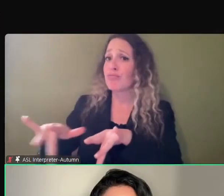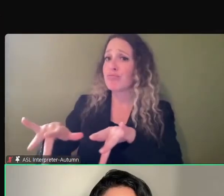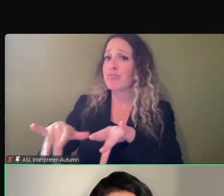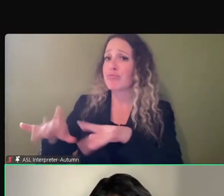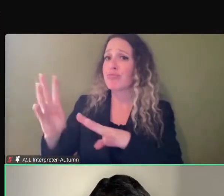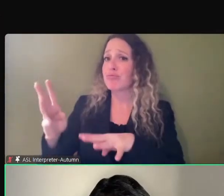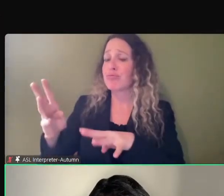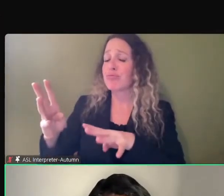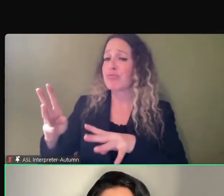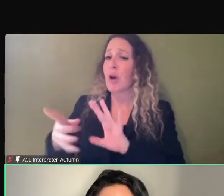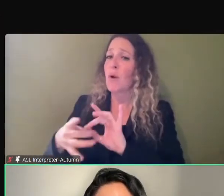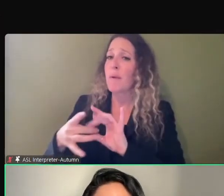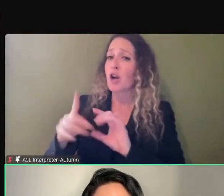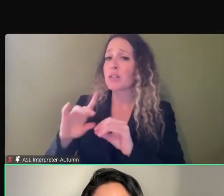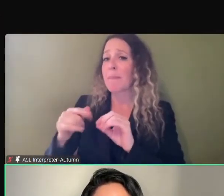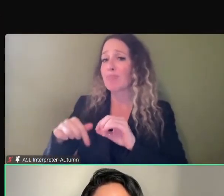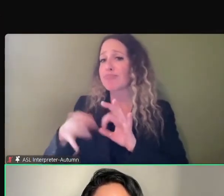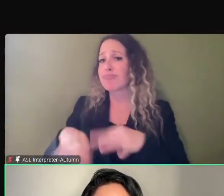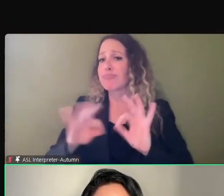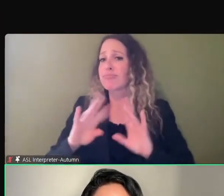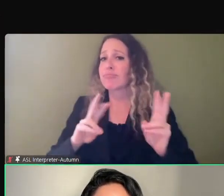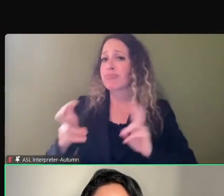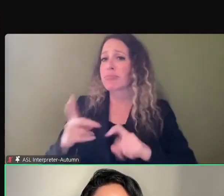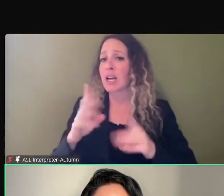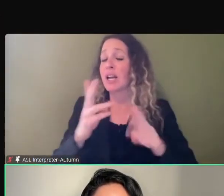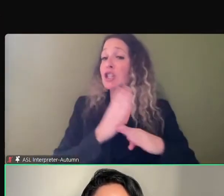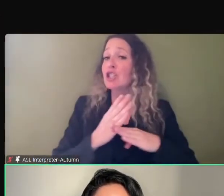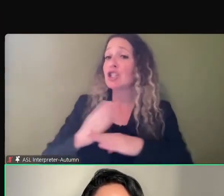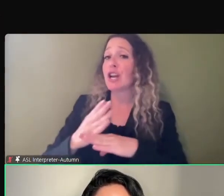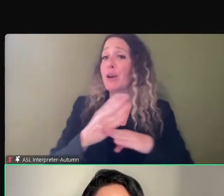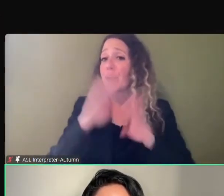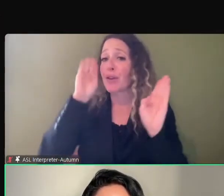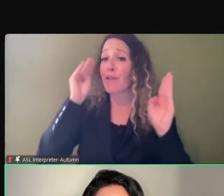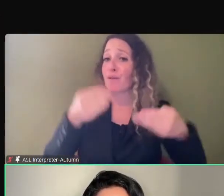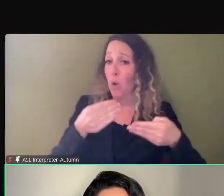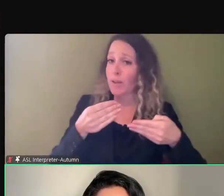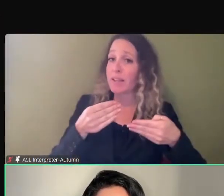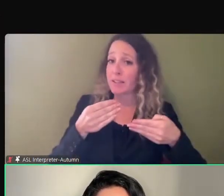topic, and sharing, really, the focus of the American Telemedicine Association, as they've